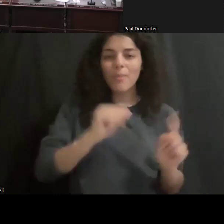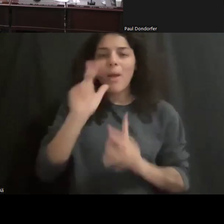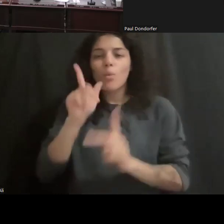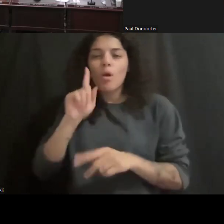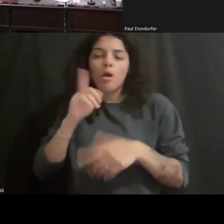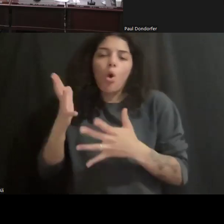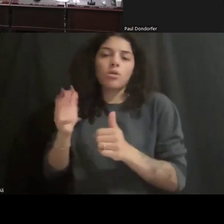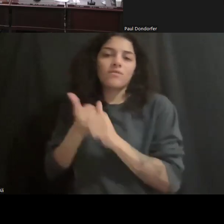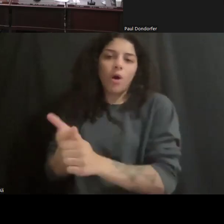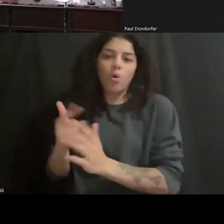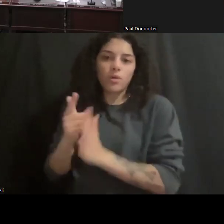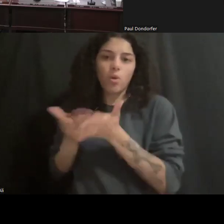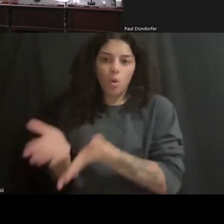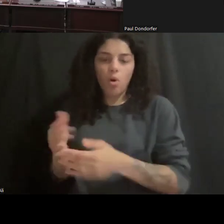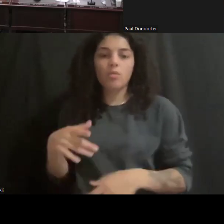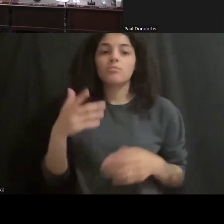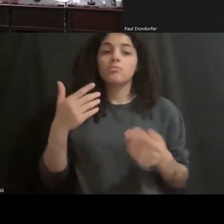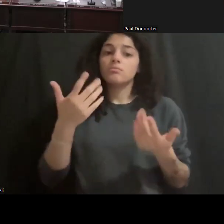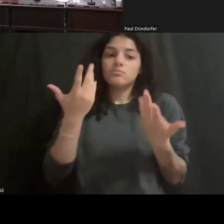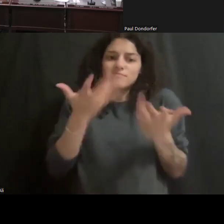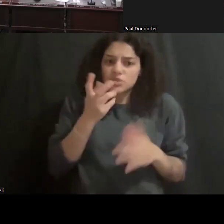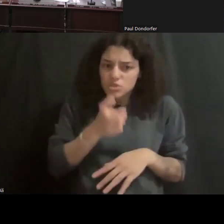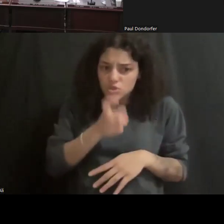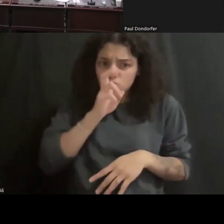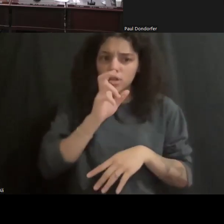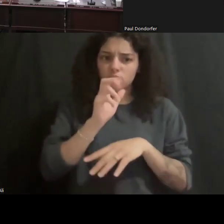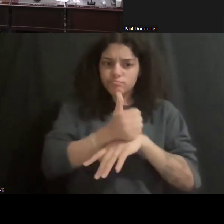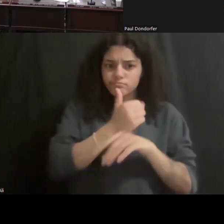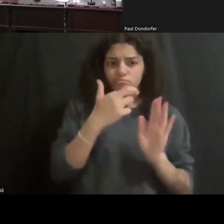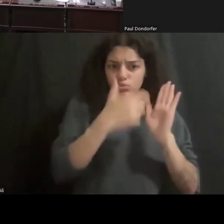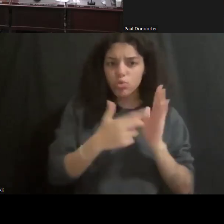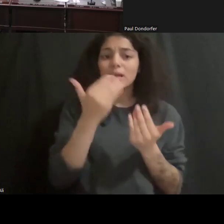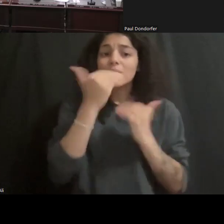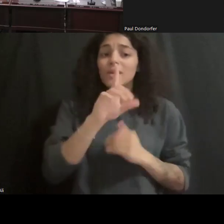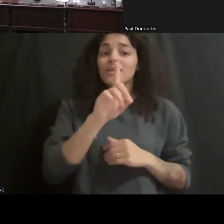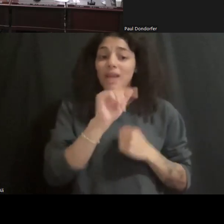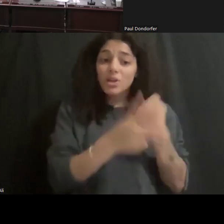guard rails in place limited data retention no random monitoring full logging and serious